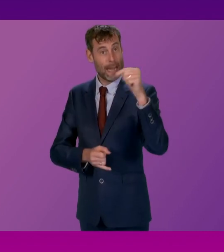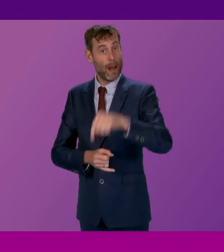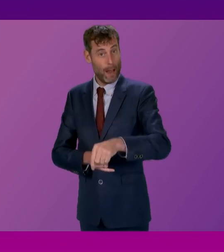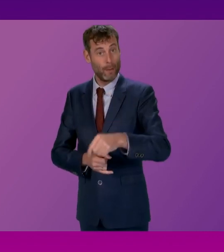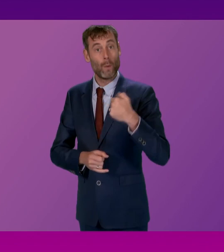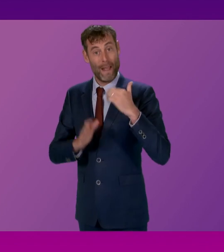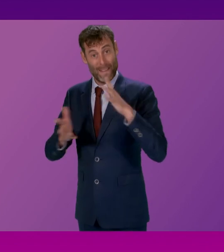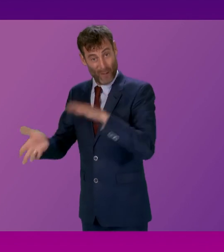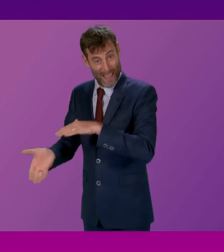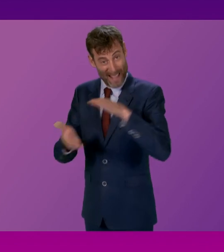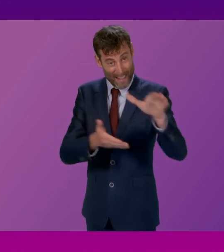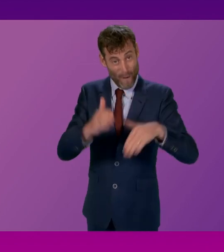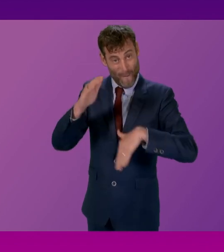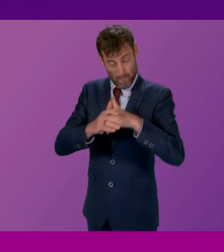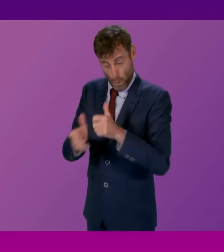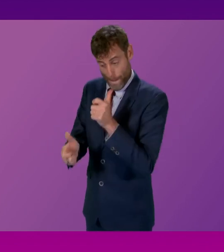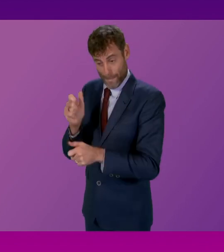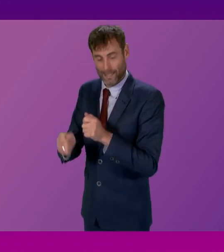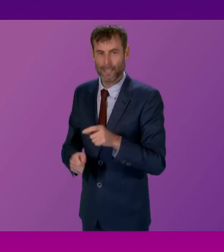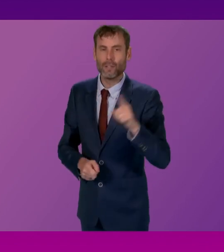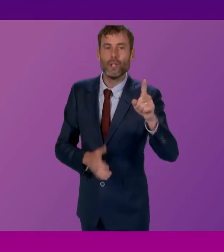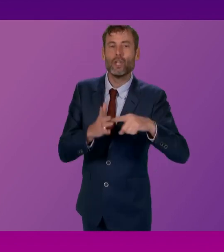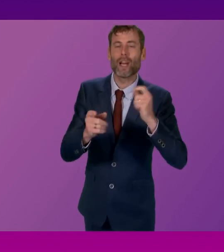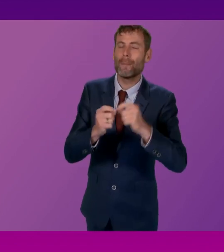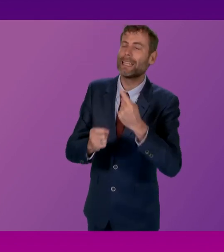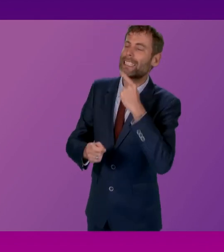Destroyed! I can hear Jackie Baillie shouting, “Destroyed!”, but the 14,000 messages have not been destroyed.